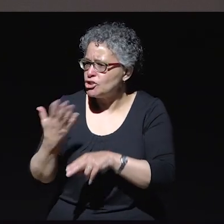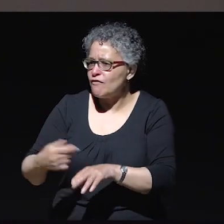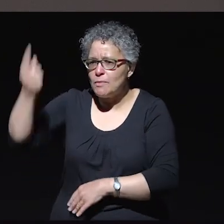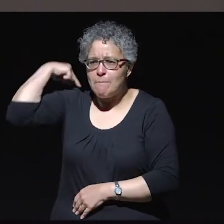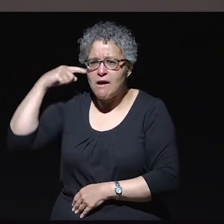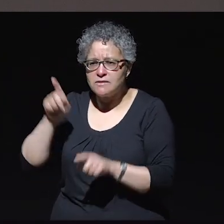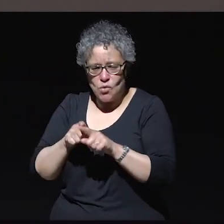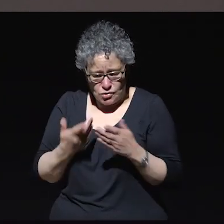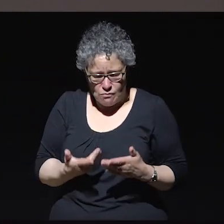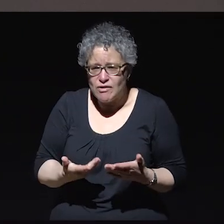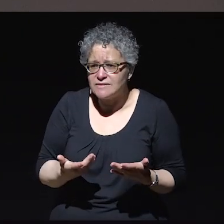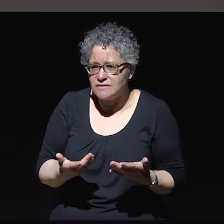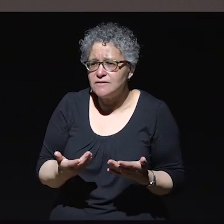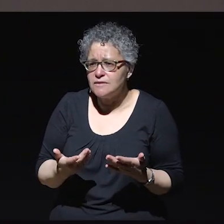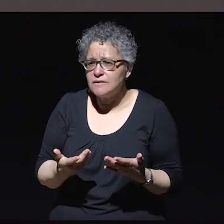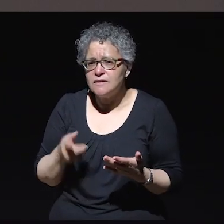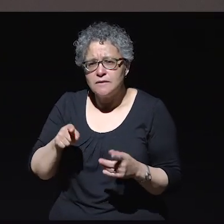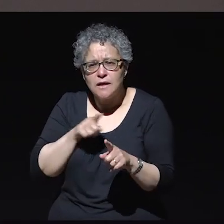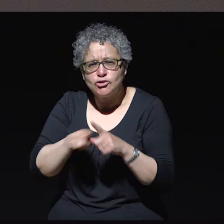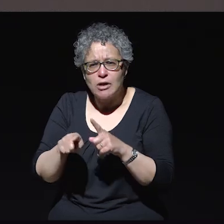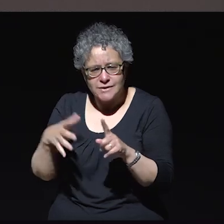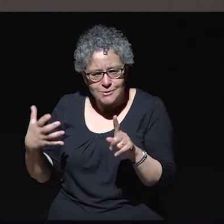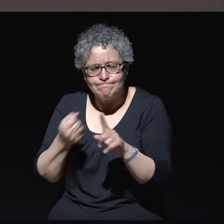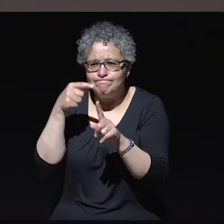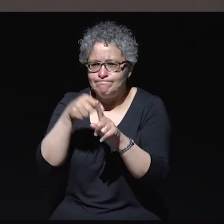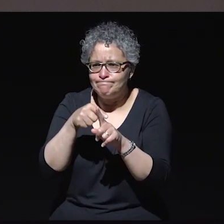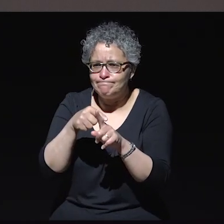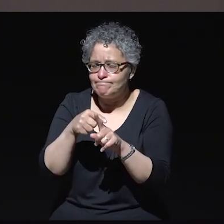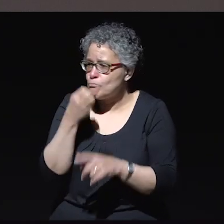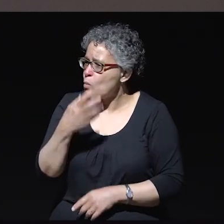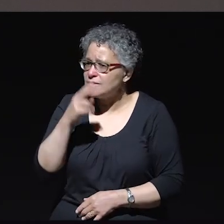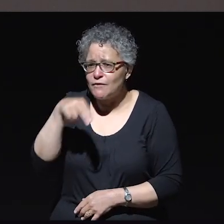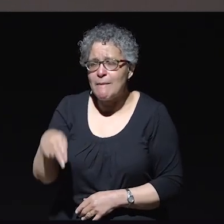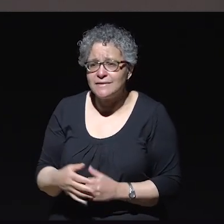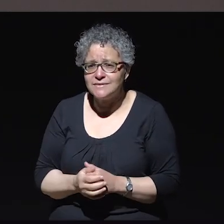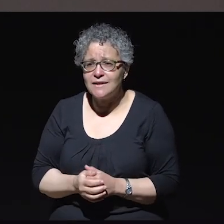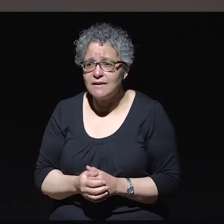I think, is really what he's trying to get to. And it is a really wonderful painting and one that some people have thought